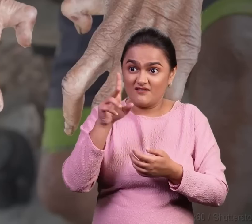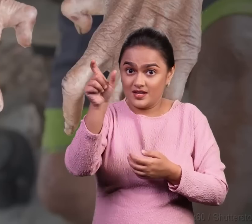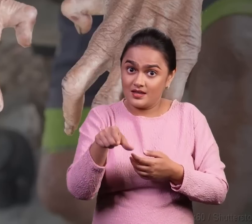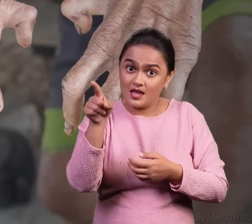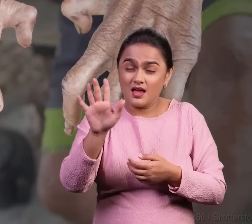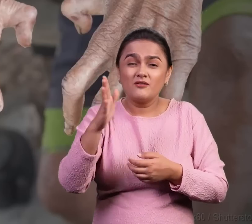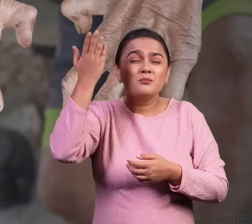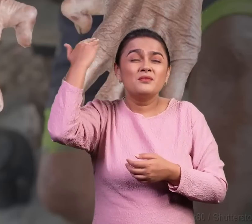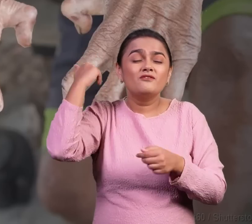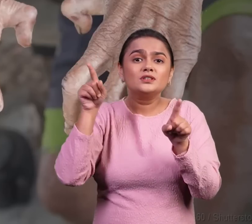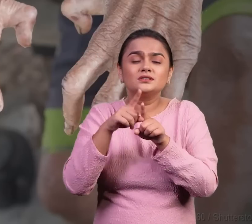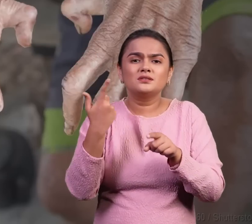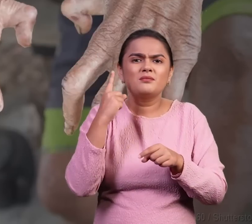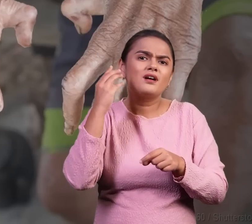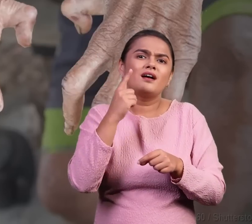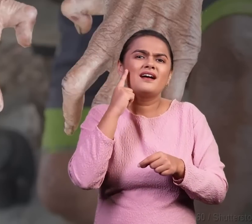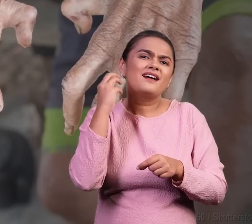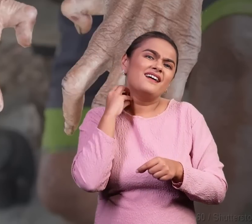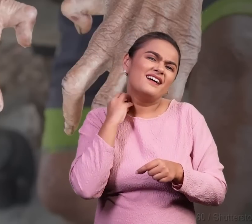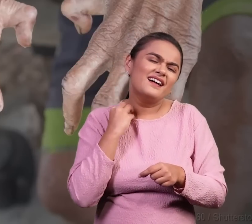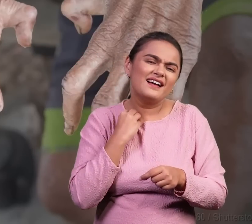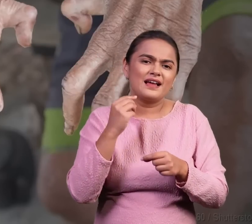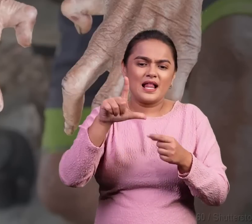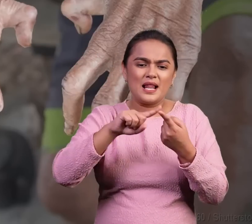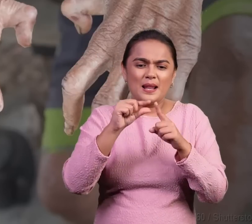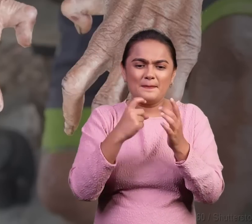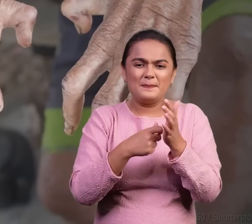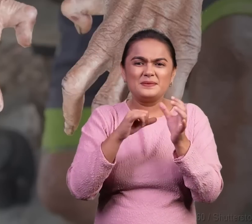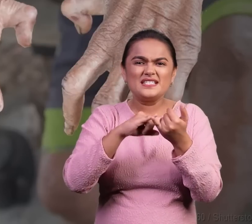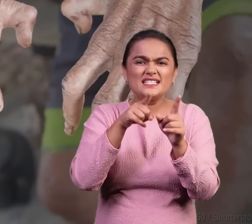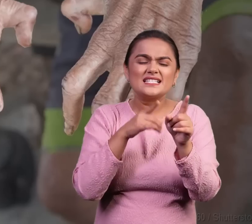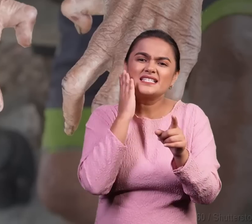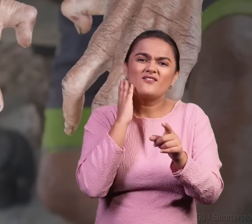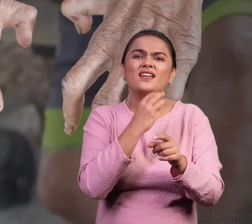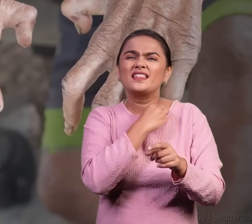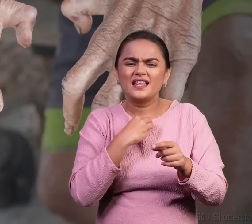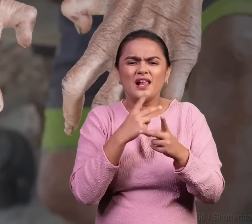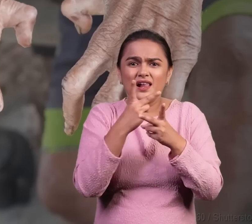earlier, when someone had cold or leprosy, their belongings were kept separate